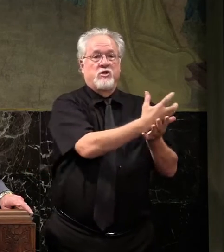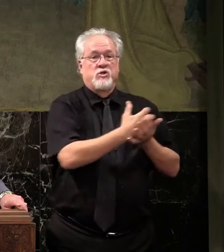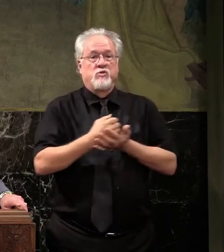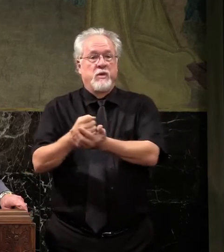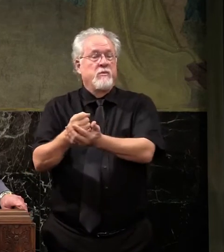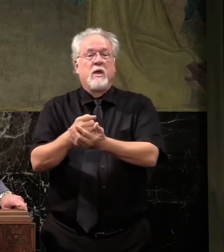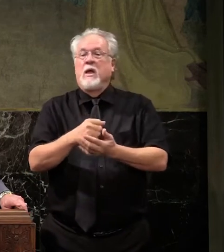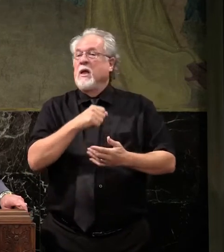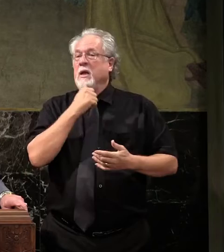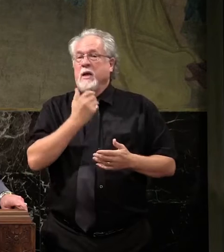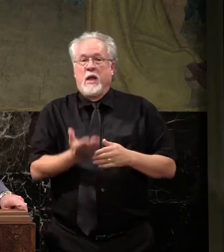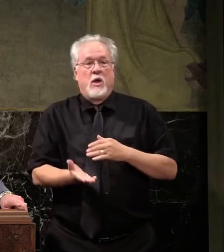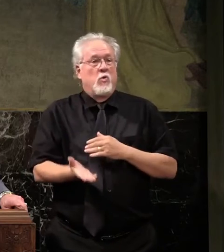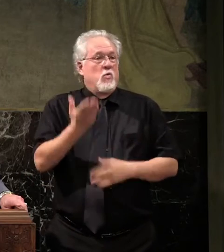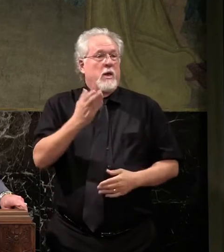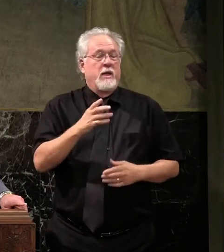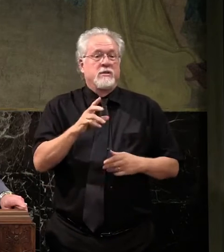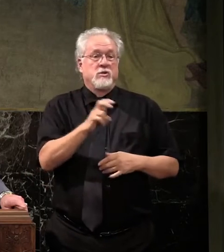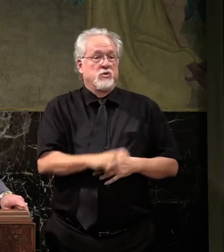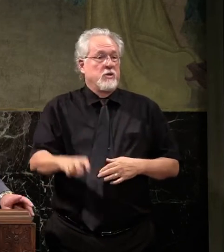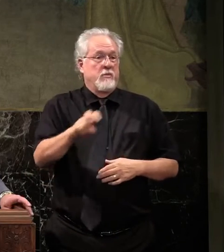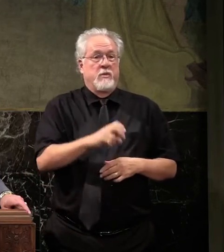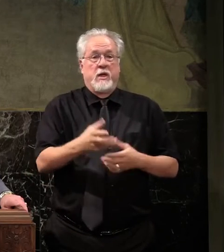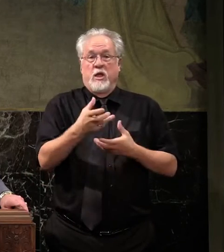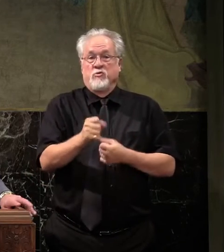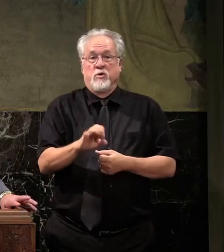Transportation Trust Fund and until tonight